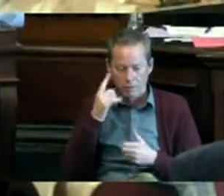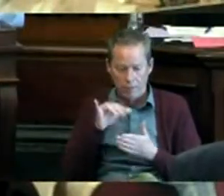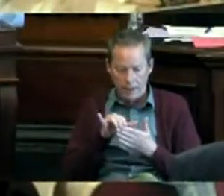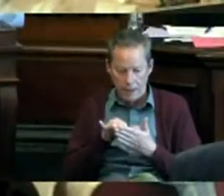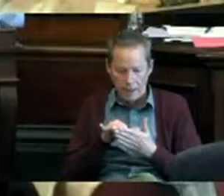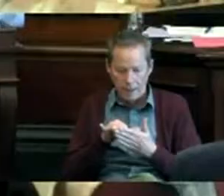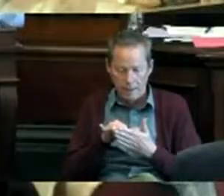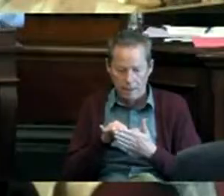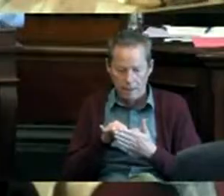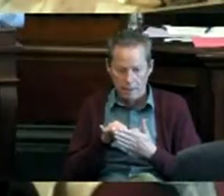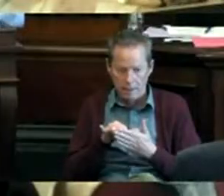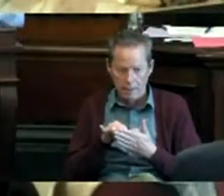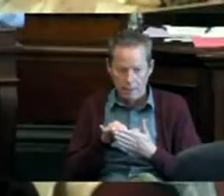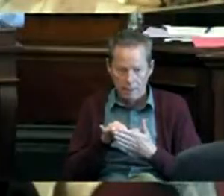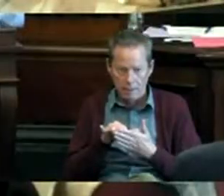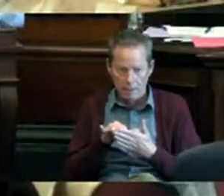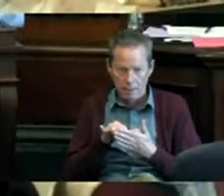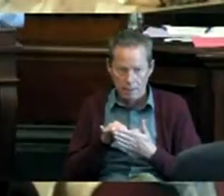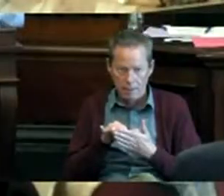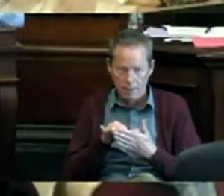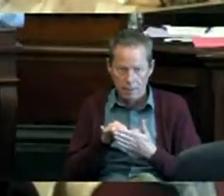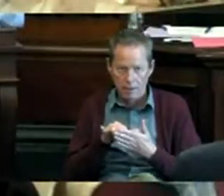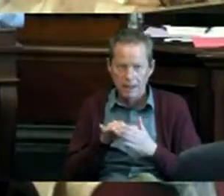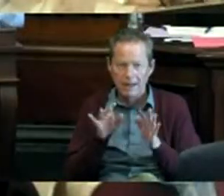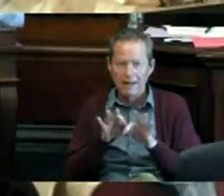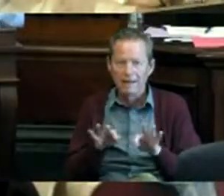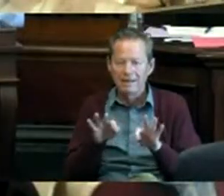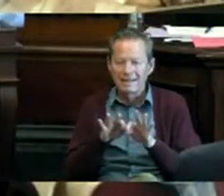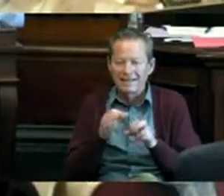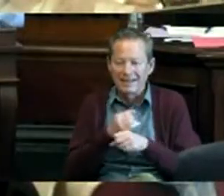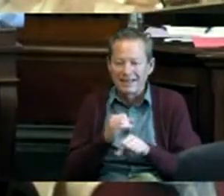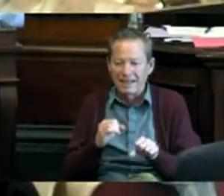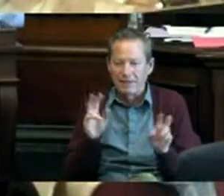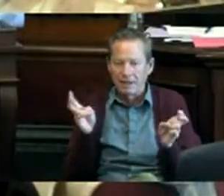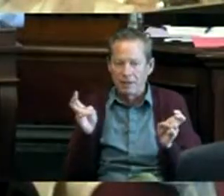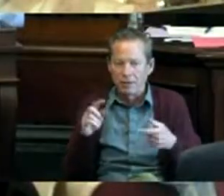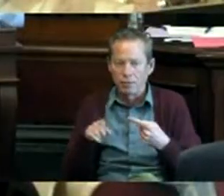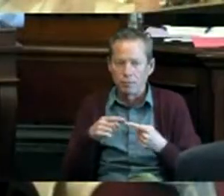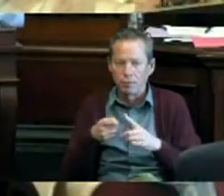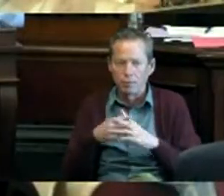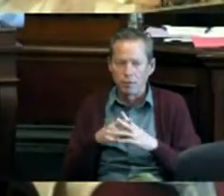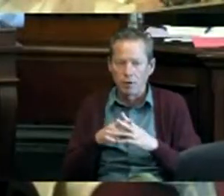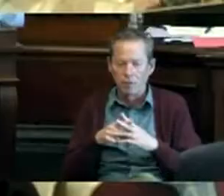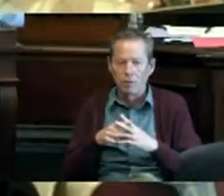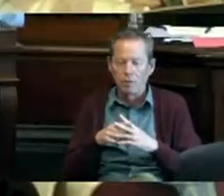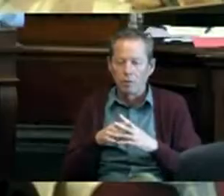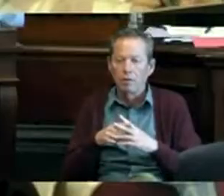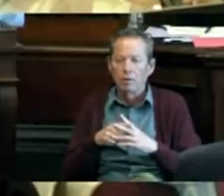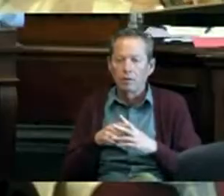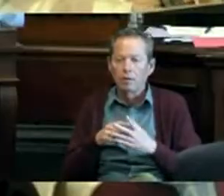move off. One of the one of the